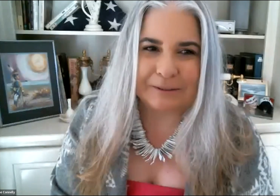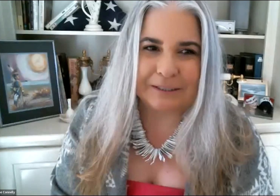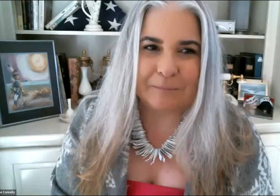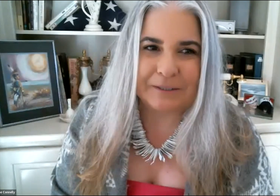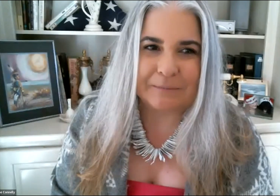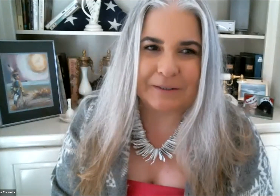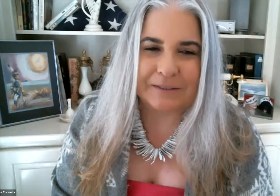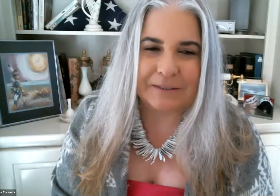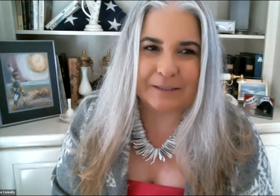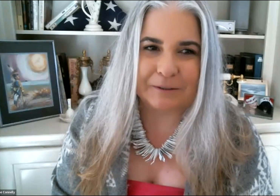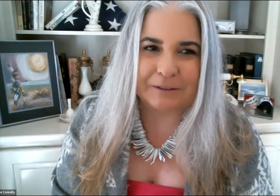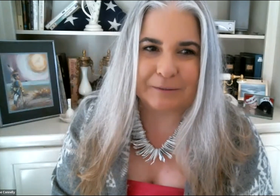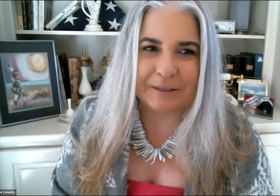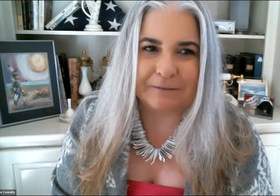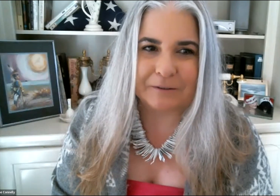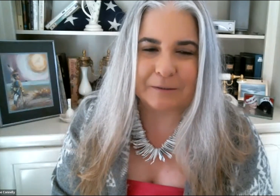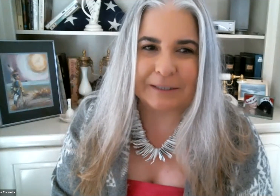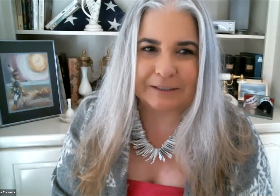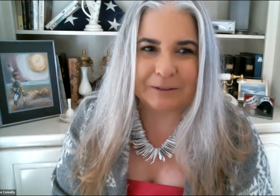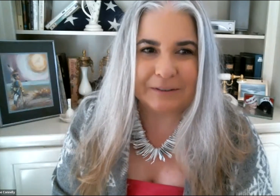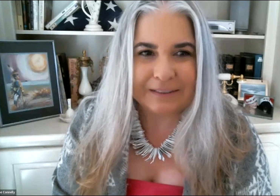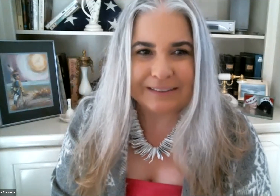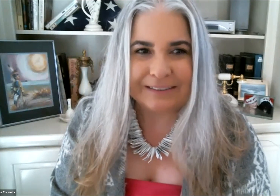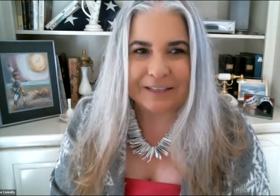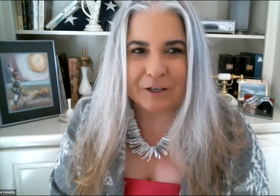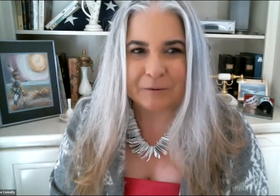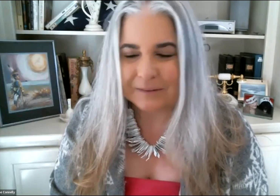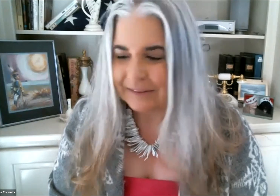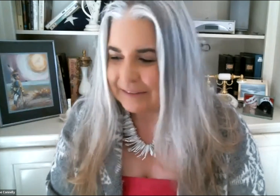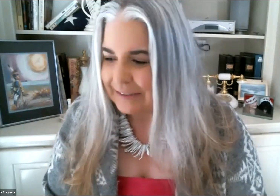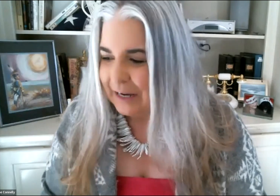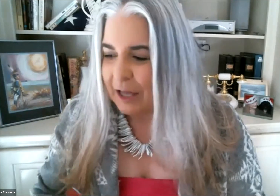Just being able to help us make this accessible to as many folks as possible.